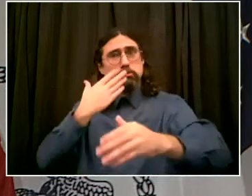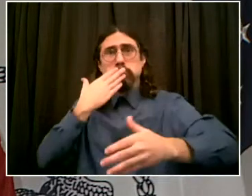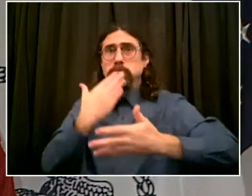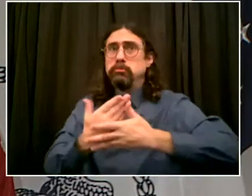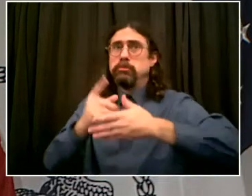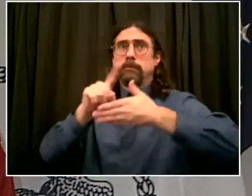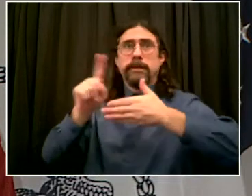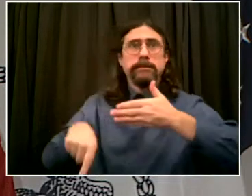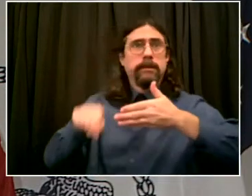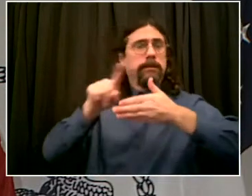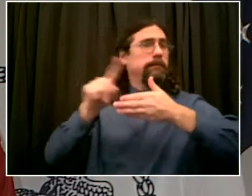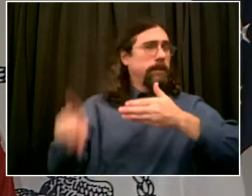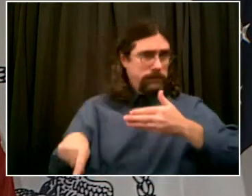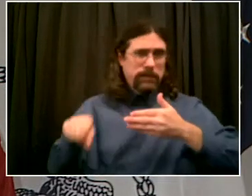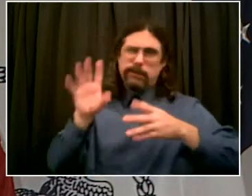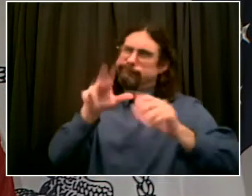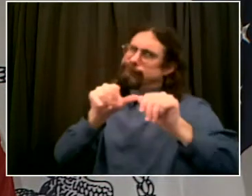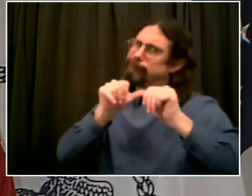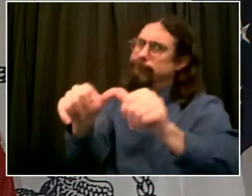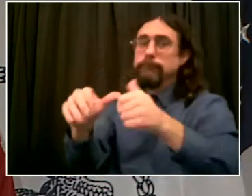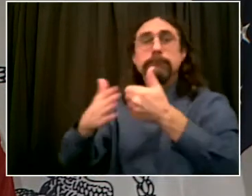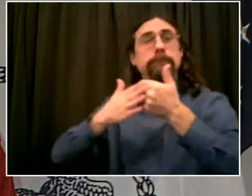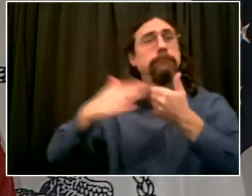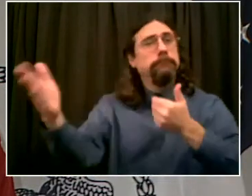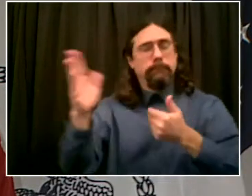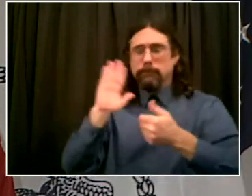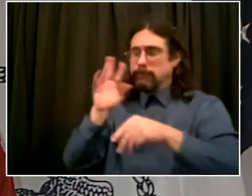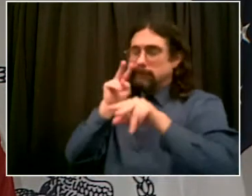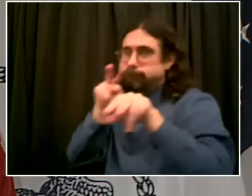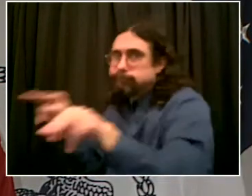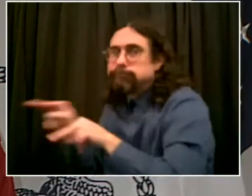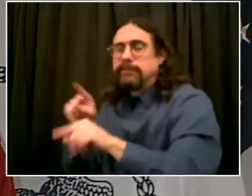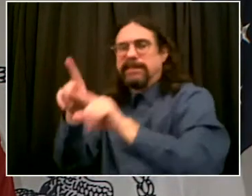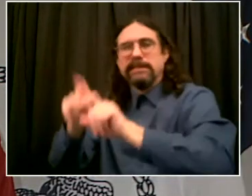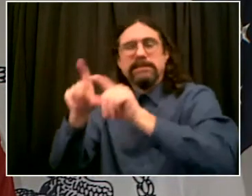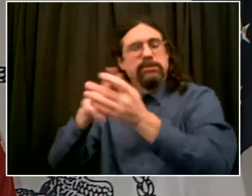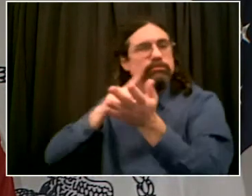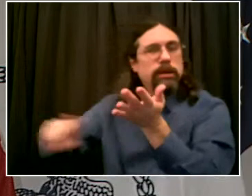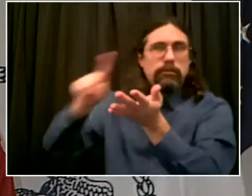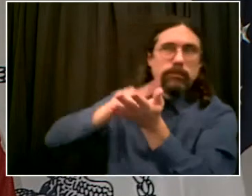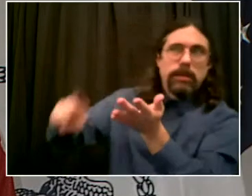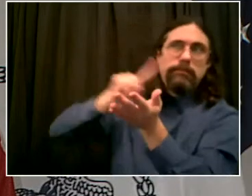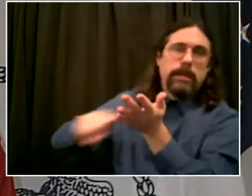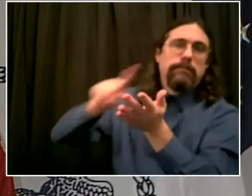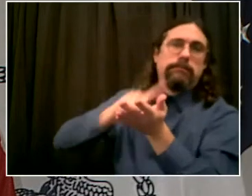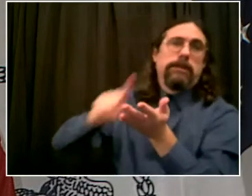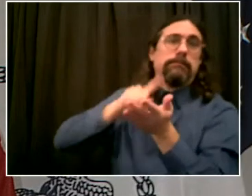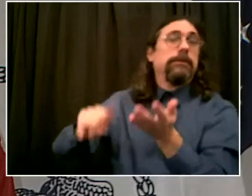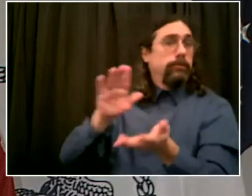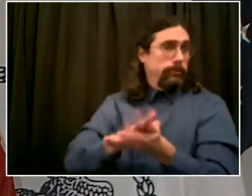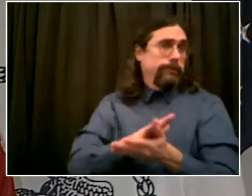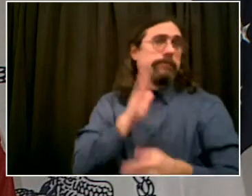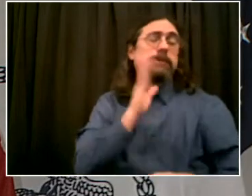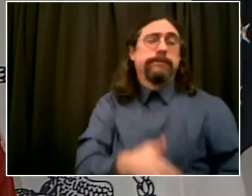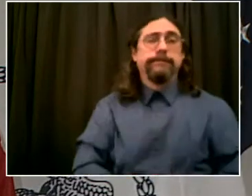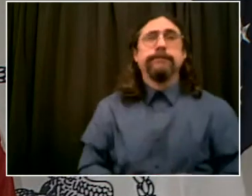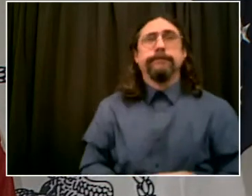SAFETY IN OUR SCHOOLS. THAT WILL CONTINUE NO MATTER WHAT. ESPECIALLY AS MORE AND MORE PEOPLE ARE VACCINATING IT WIWILL AFAFECFT T T